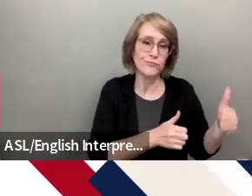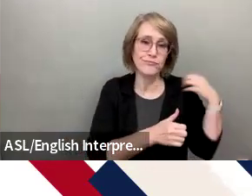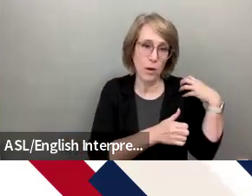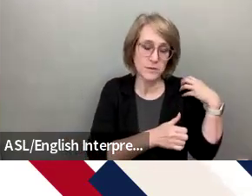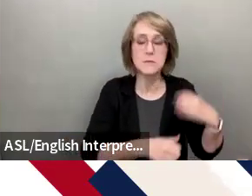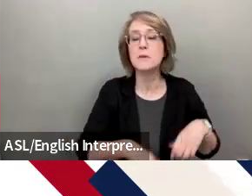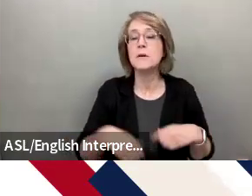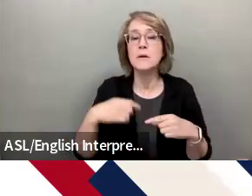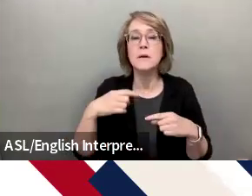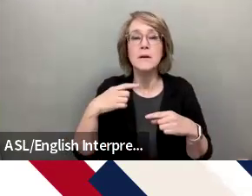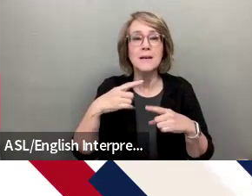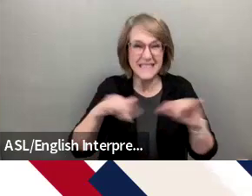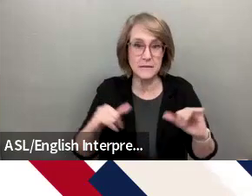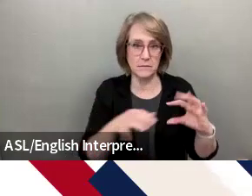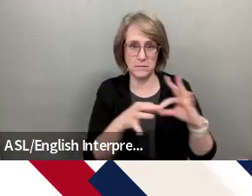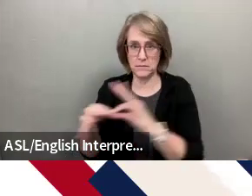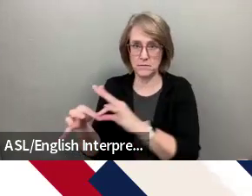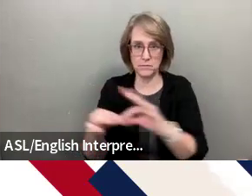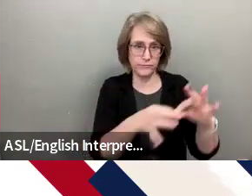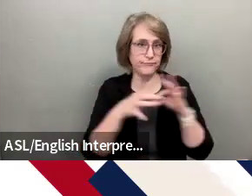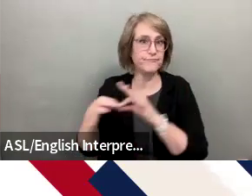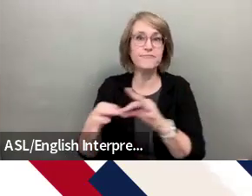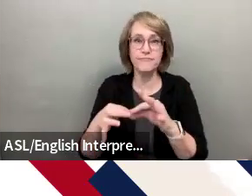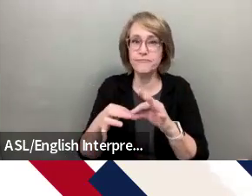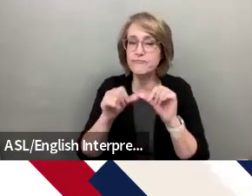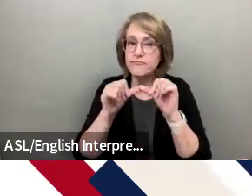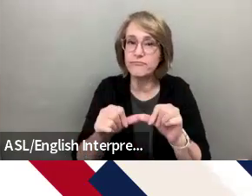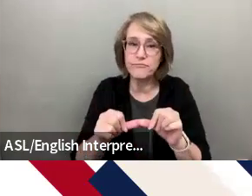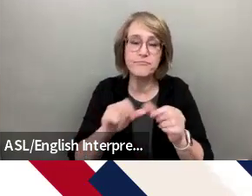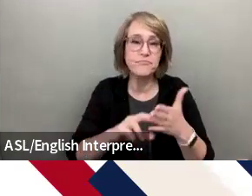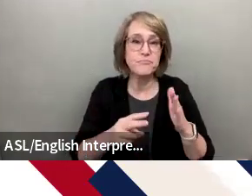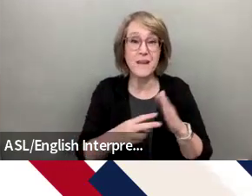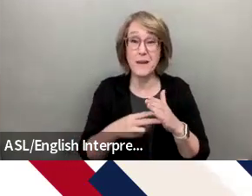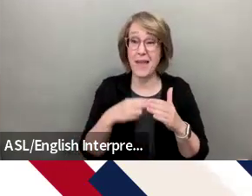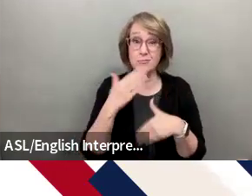A SUSTAINABLE RELATIONSHIP BETWEEN ALL PARTIES SO THAT THE ONGOING PARTICIPATION CAN CONTINUE